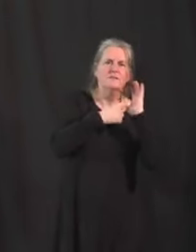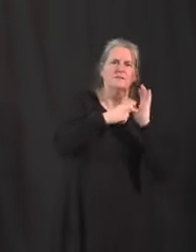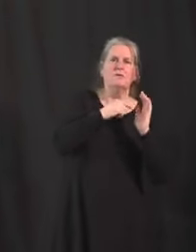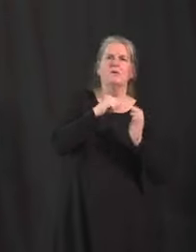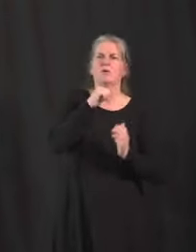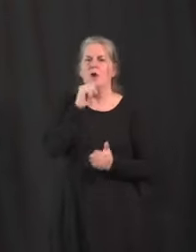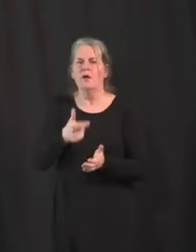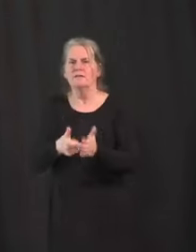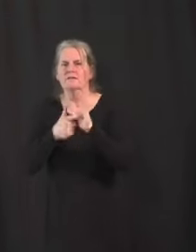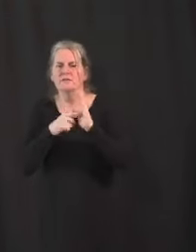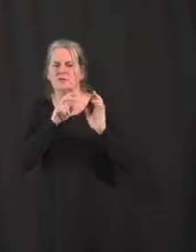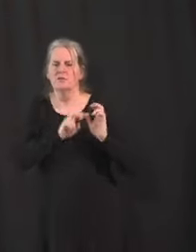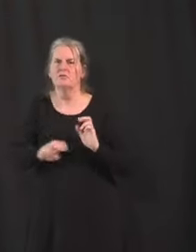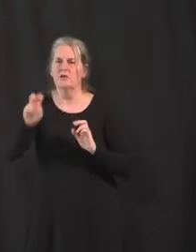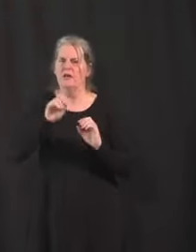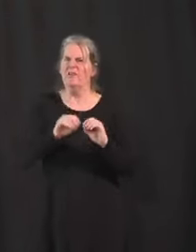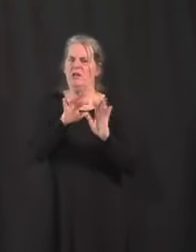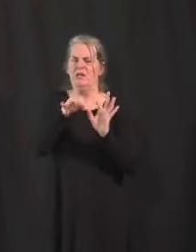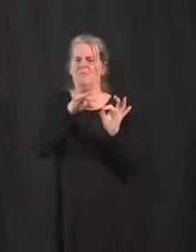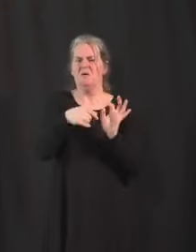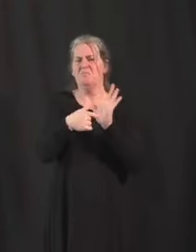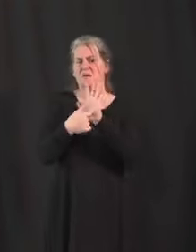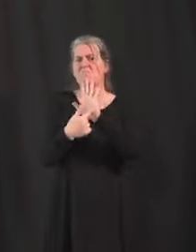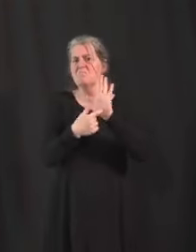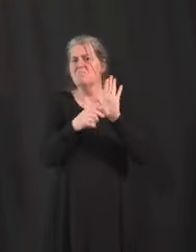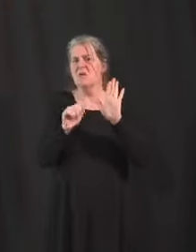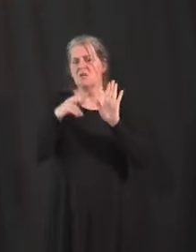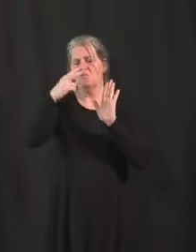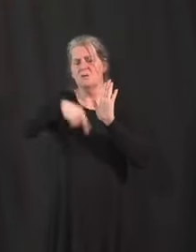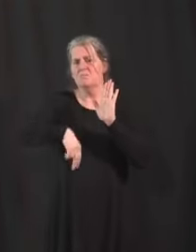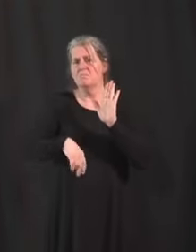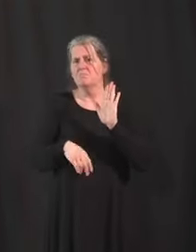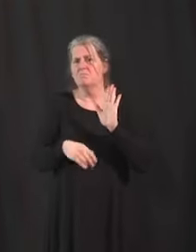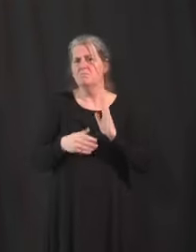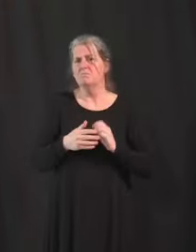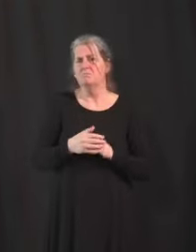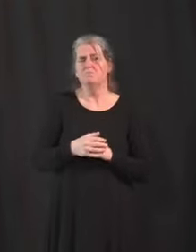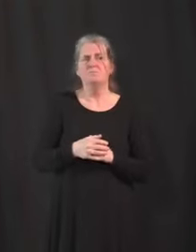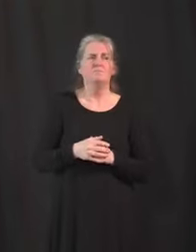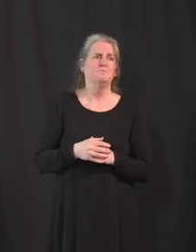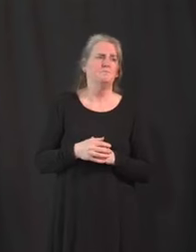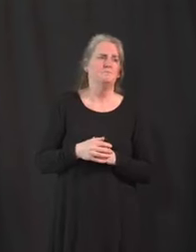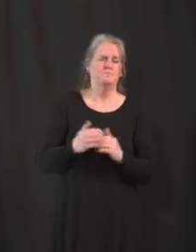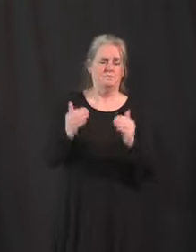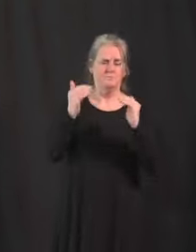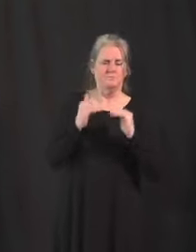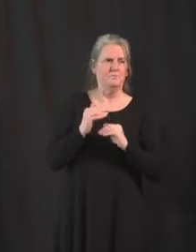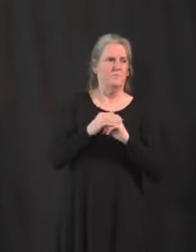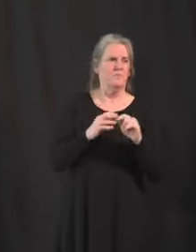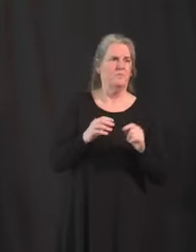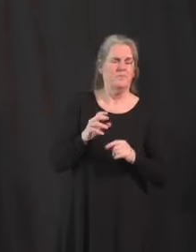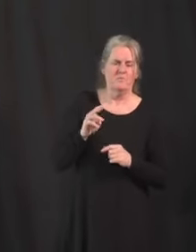SUPPORTS AND BUSINESSES. OKAY. IF WE CAN MOVE ON TO MARIN,